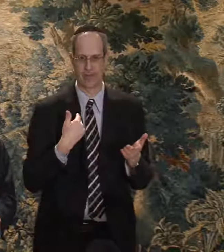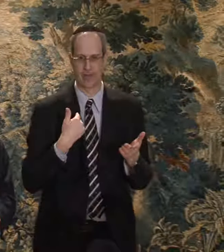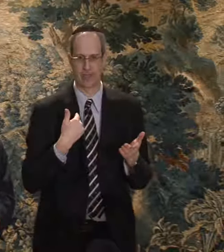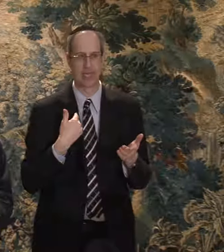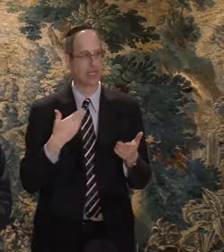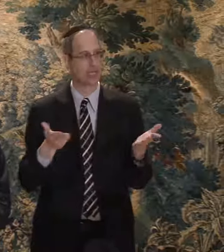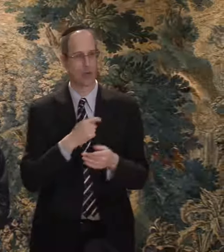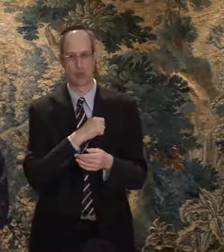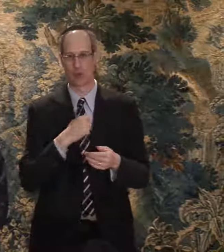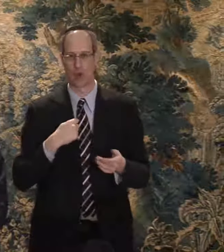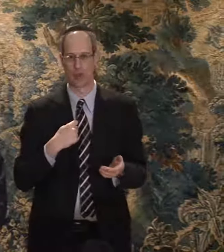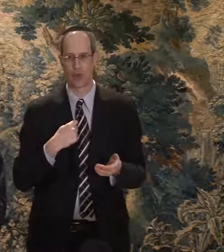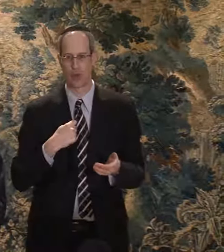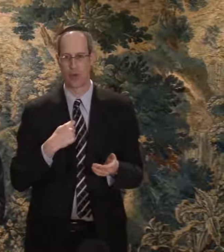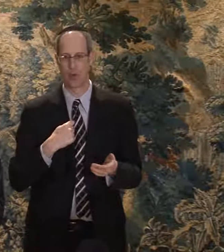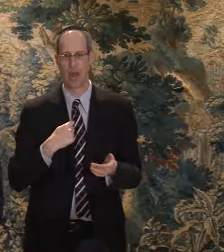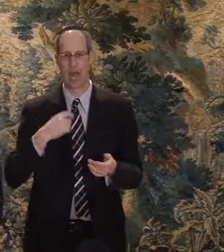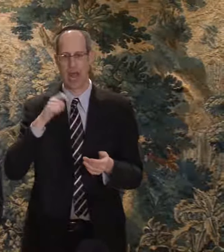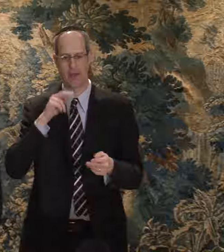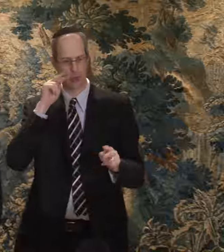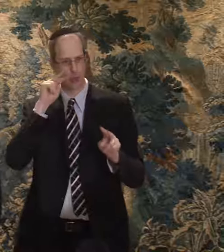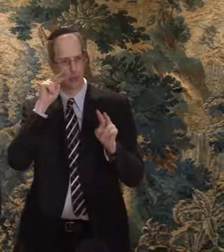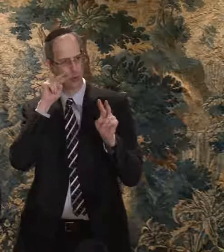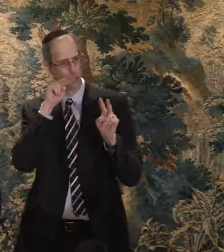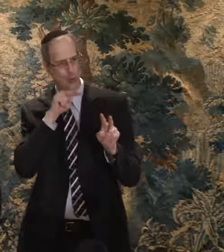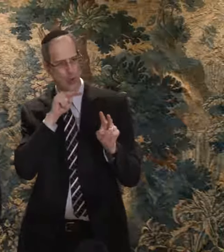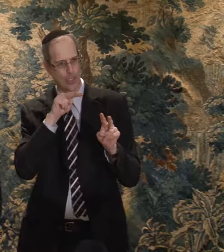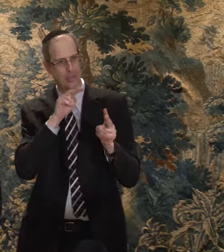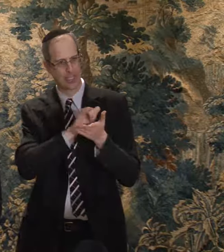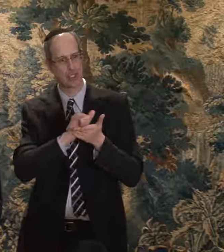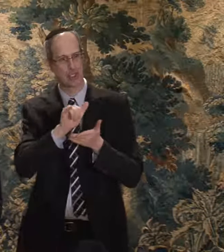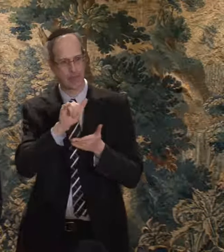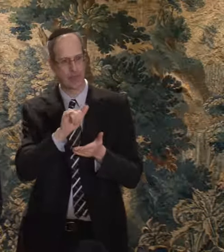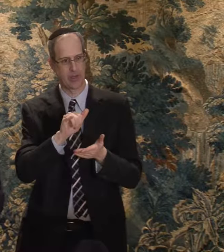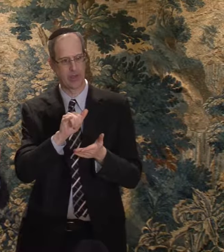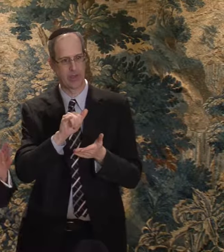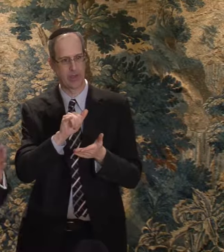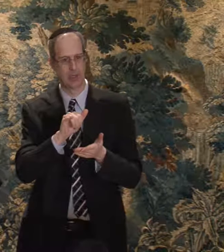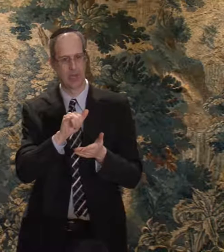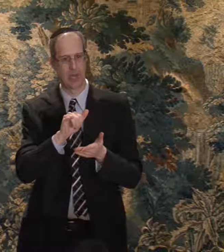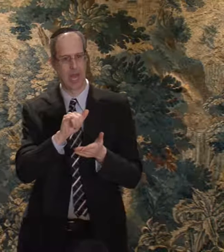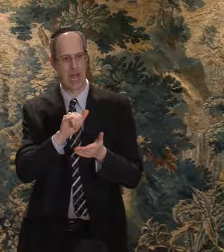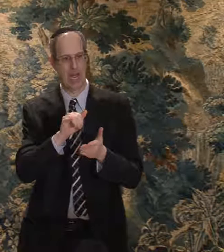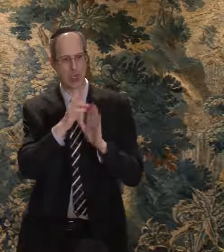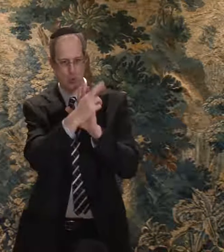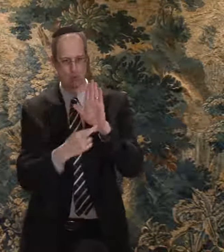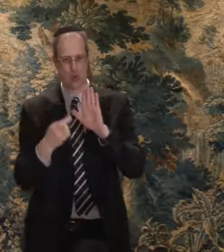in Toronto have to look at this yeshivah as being a role model of what we have to